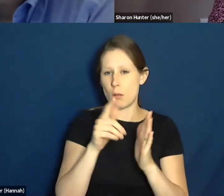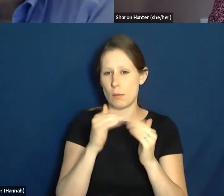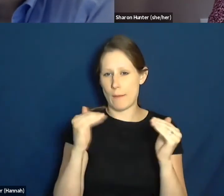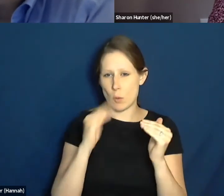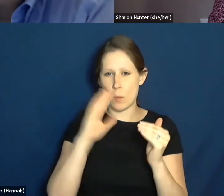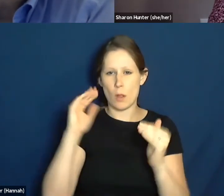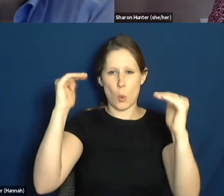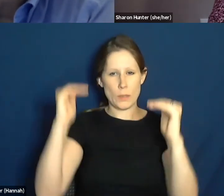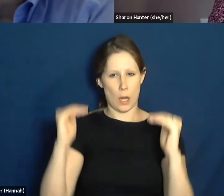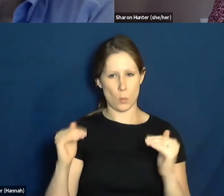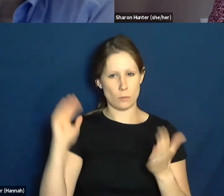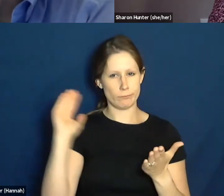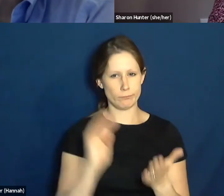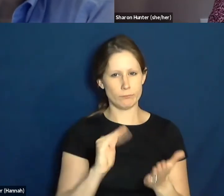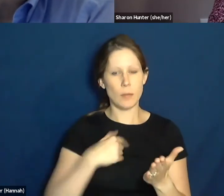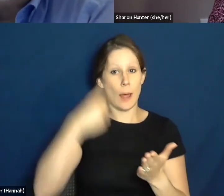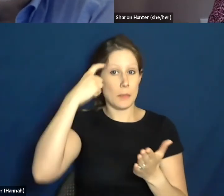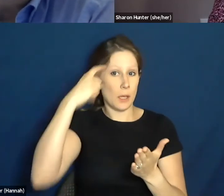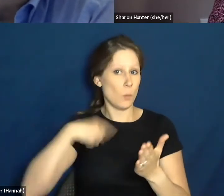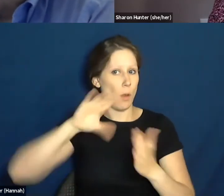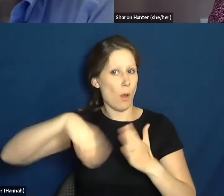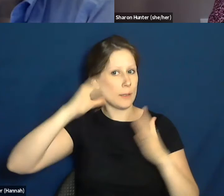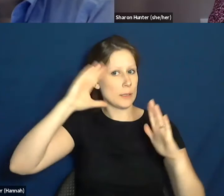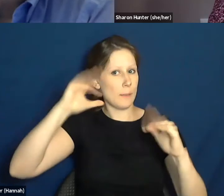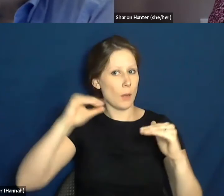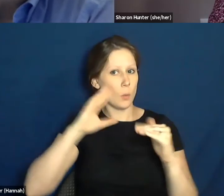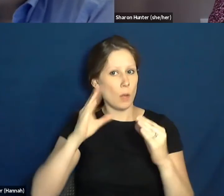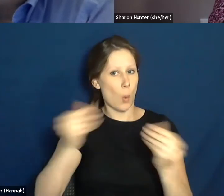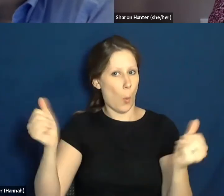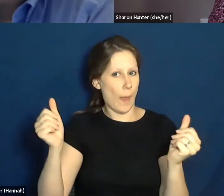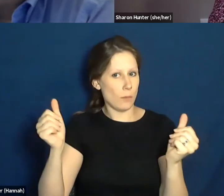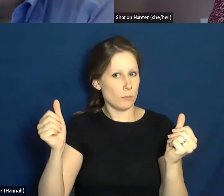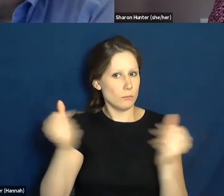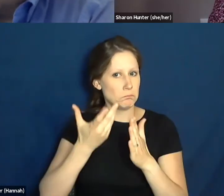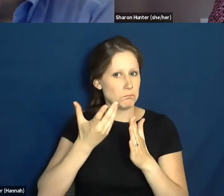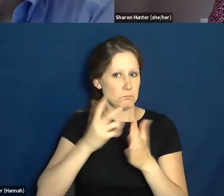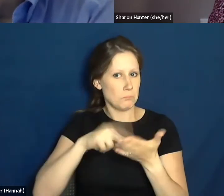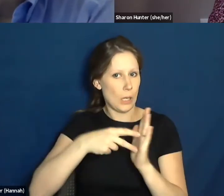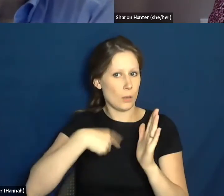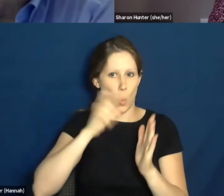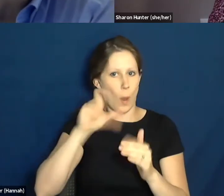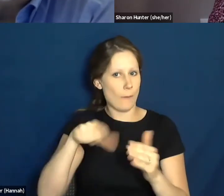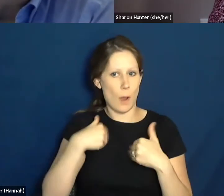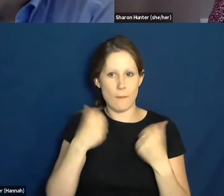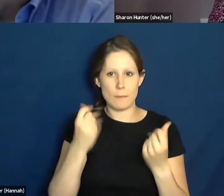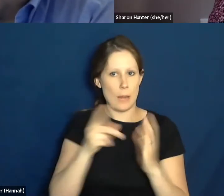I'd assume, this will go away, we don't need to have as protocols as we have now.